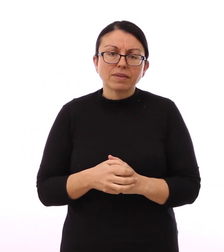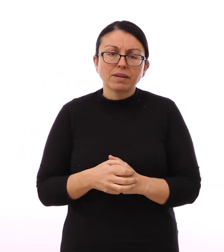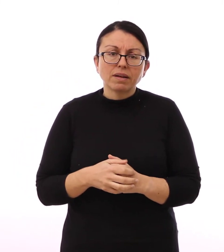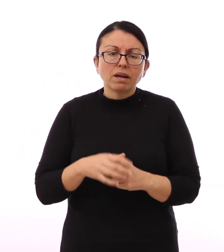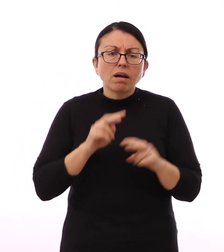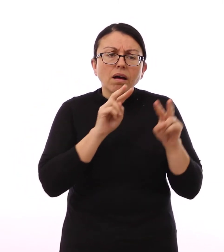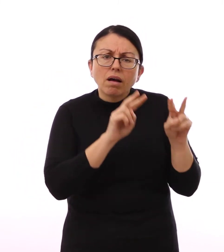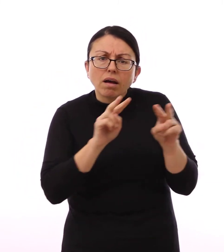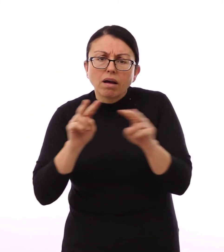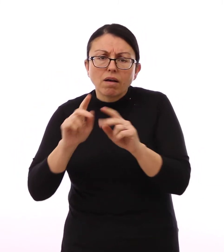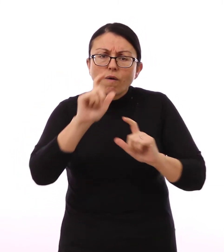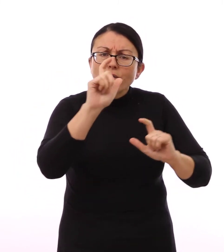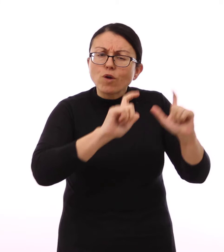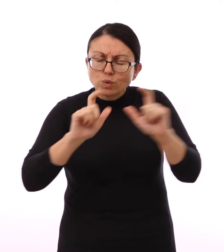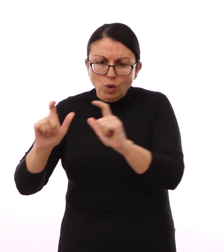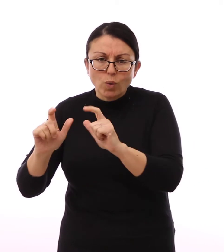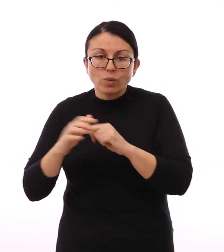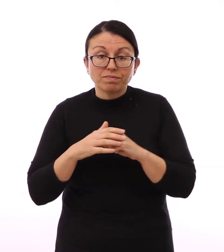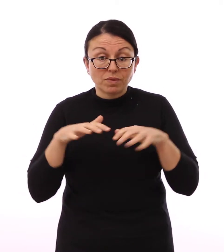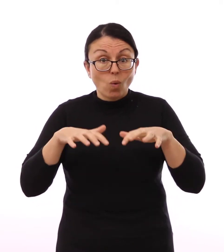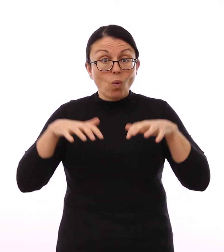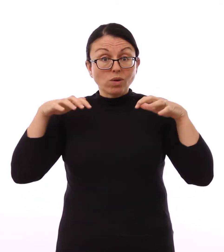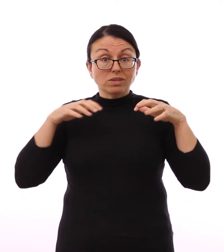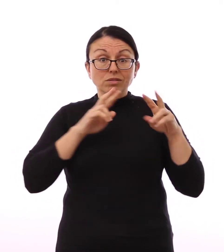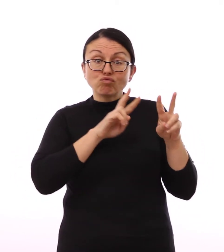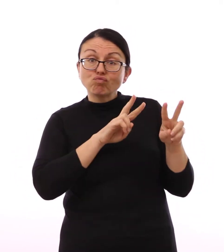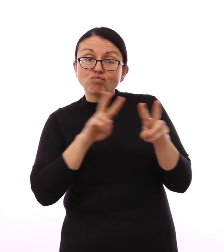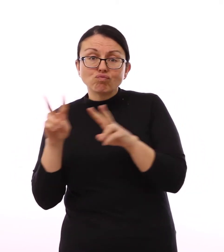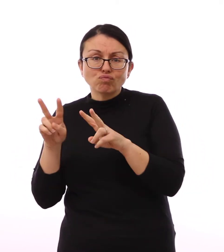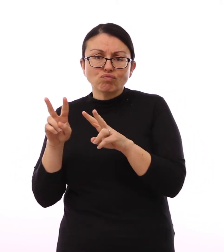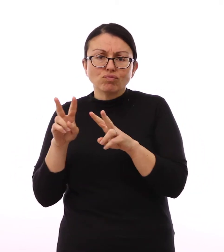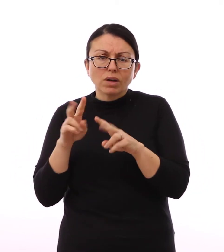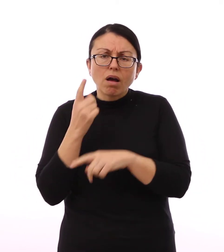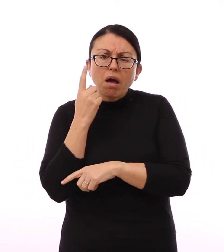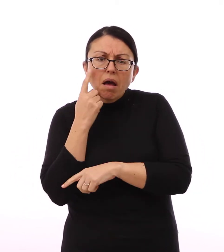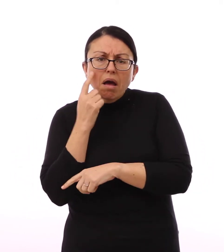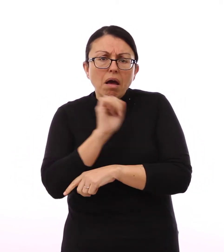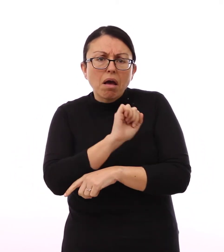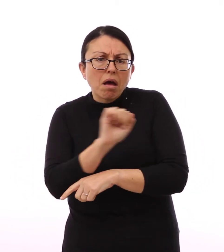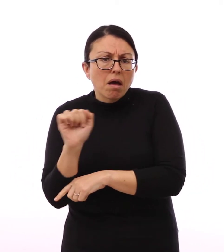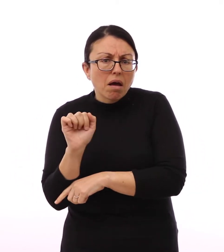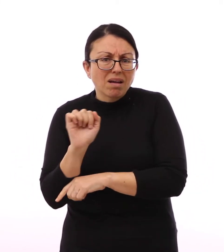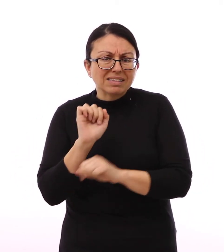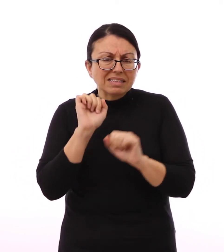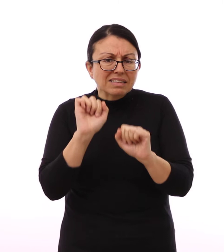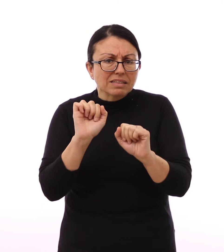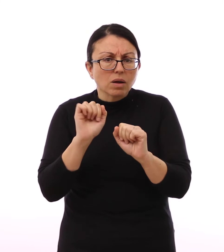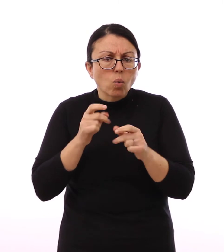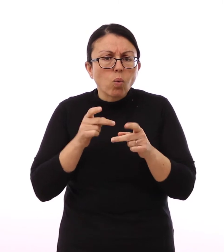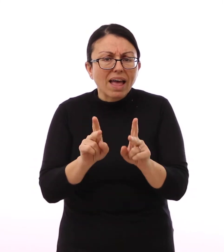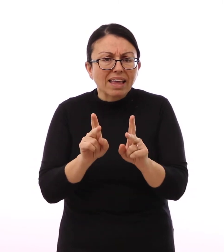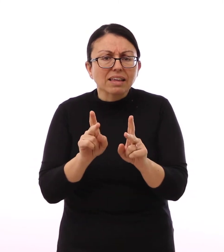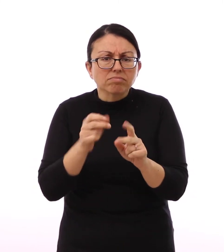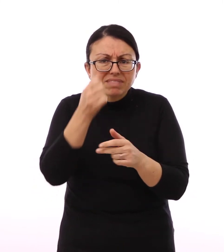While looking at these photographs, the audience is invited to bear witness to a particular way